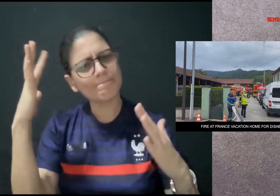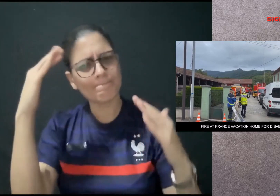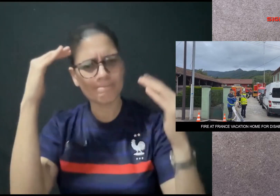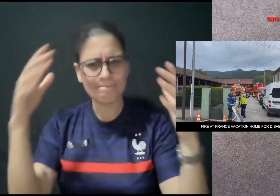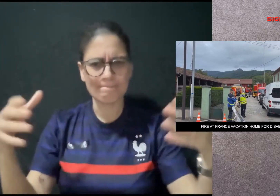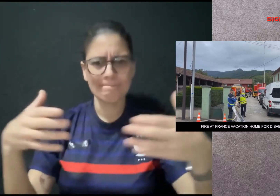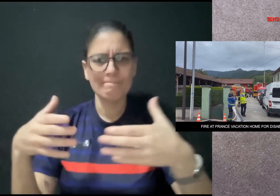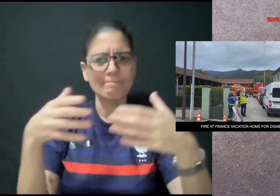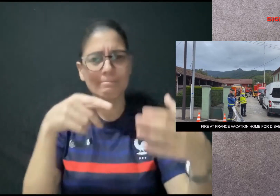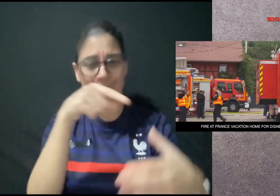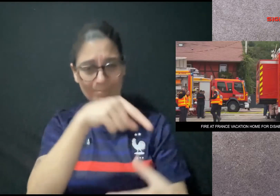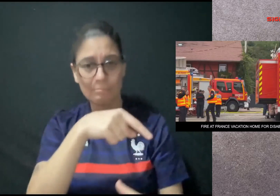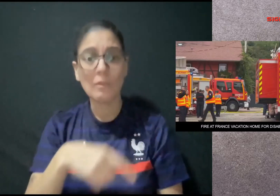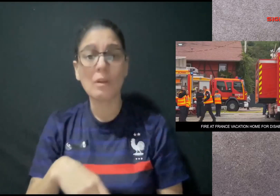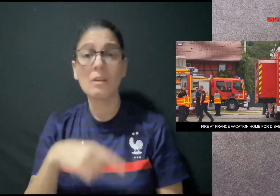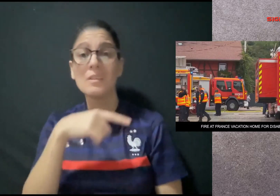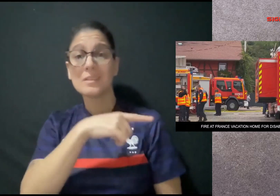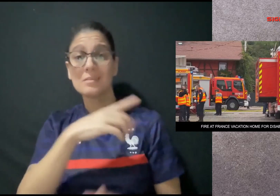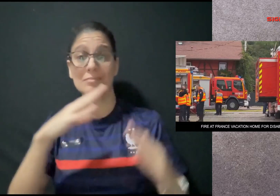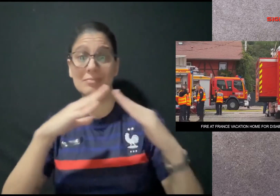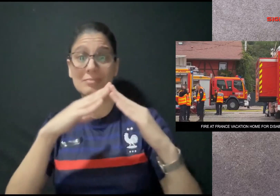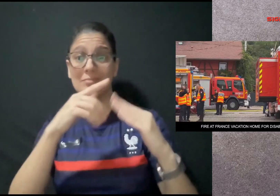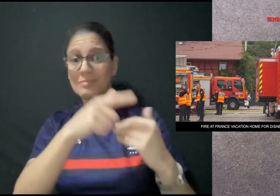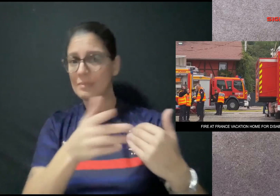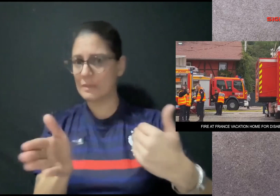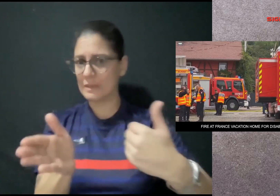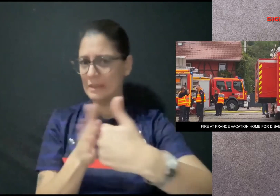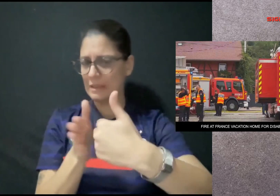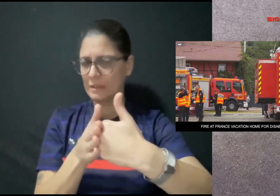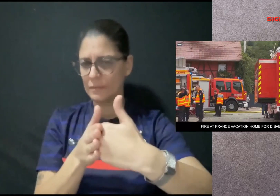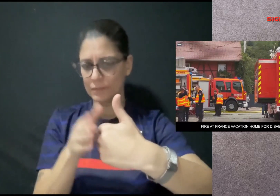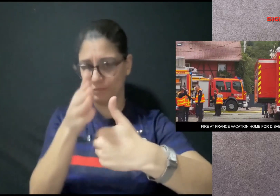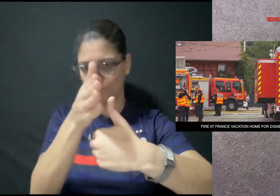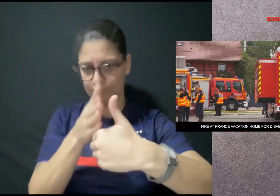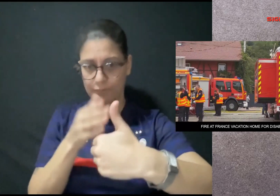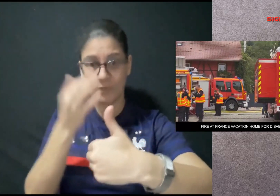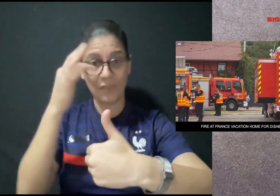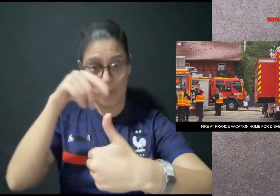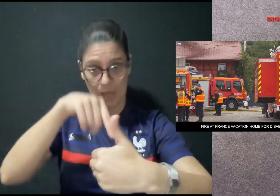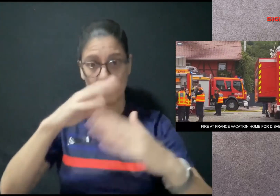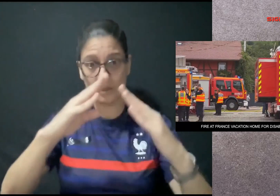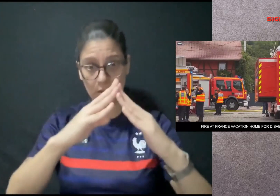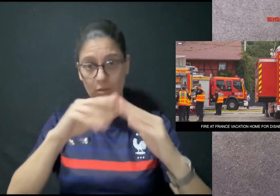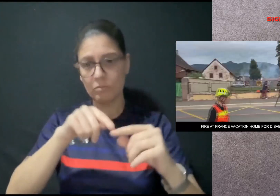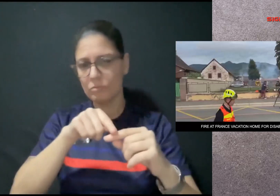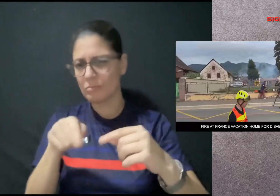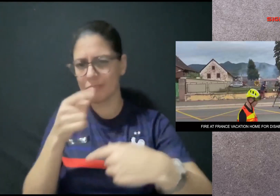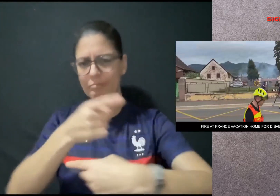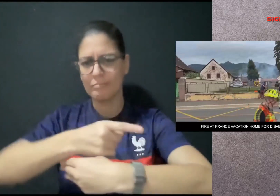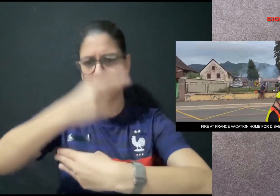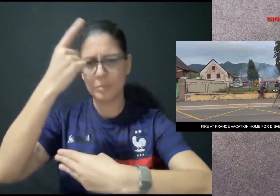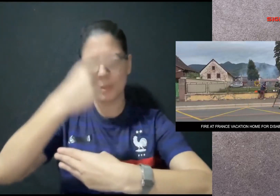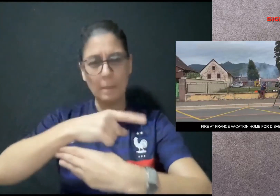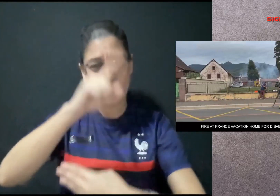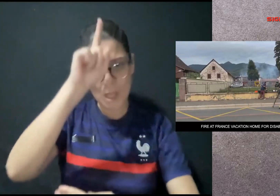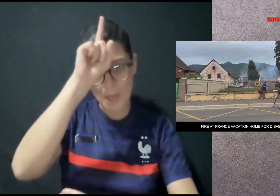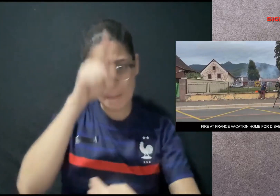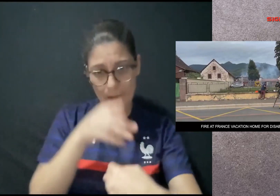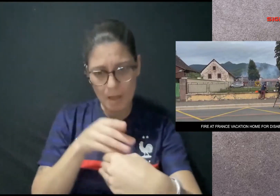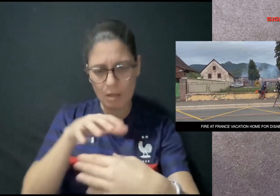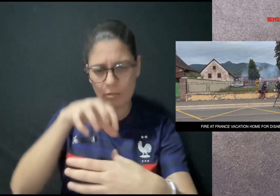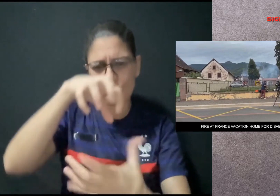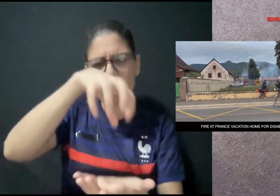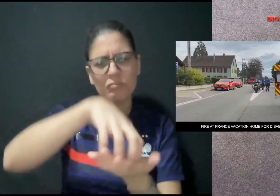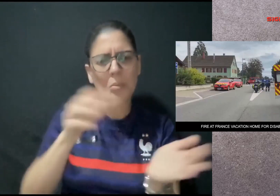for intellectually disabled people the home is located on the eastern side of France near